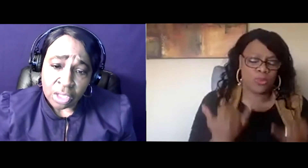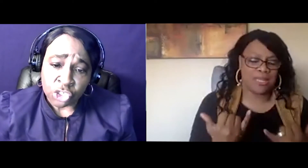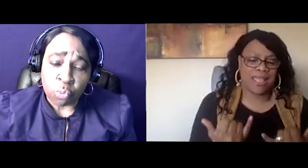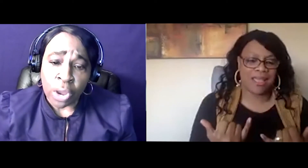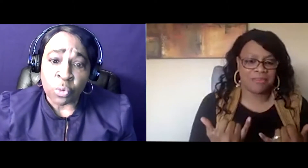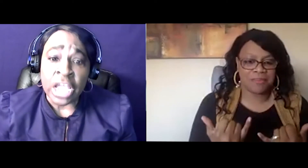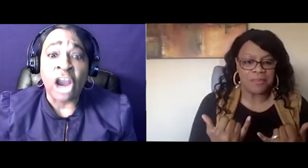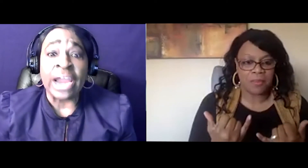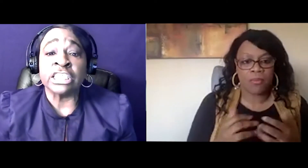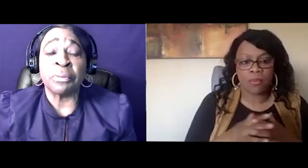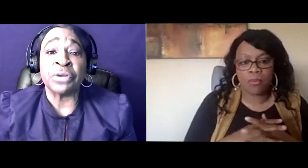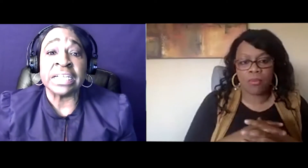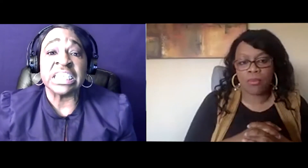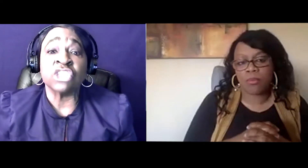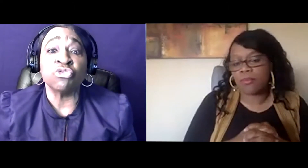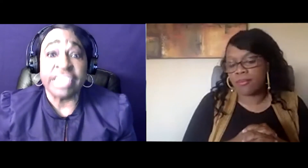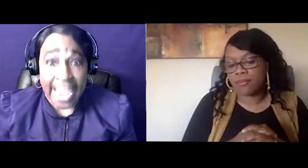to what we are experiencing today.